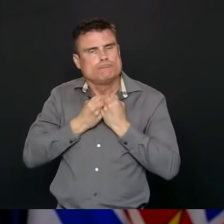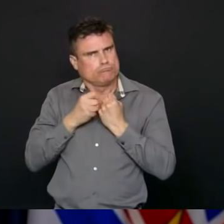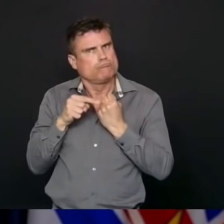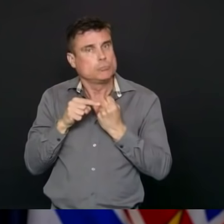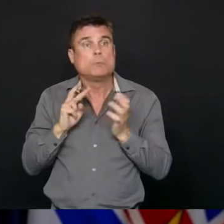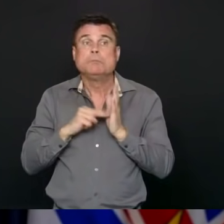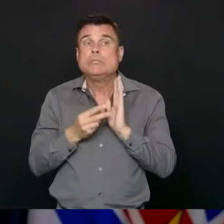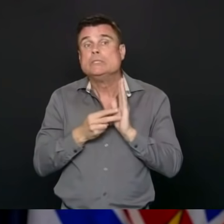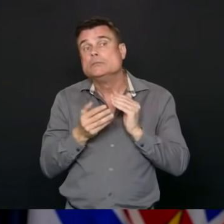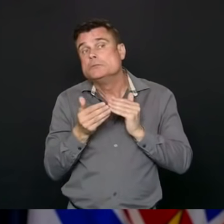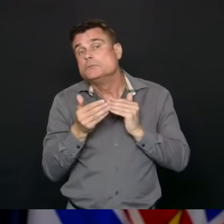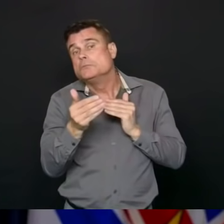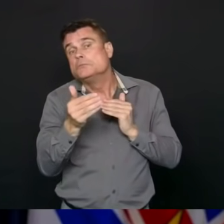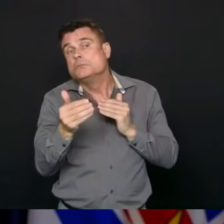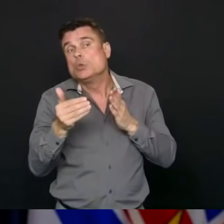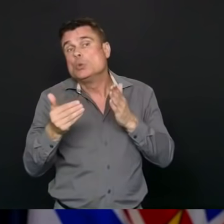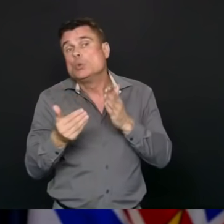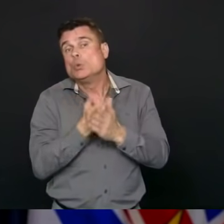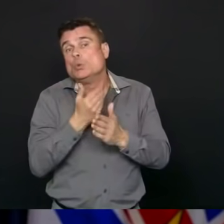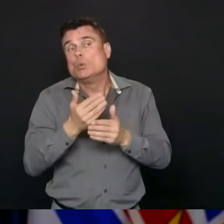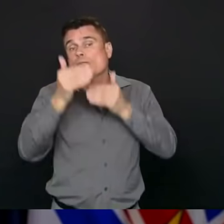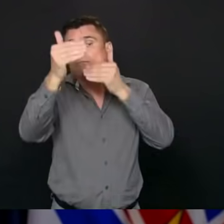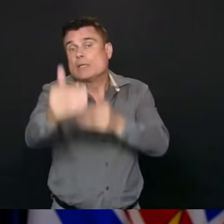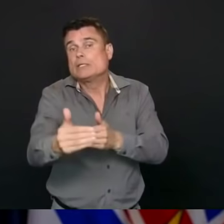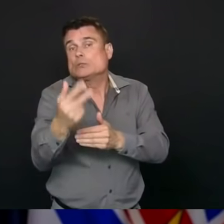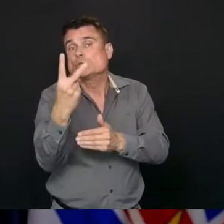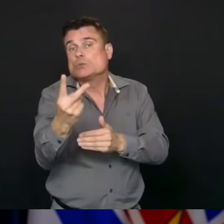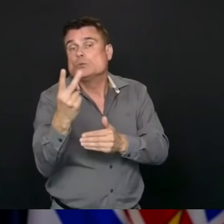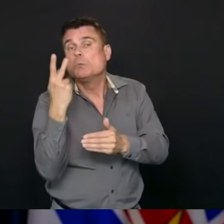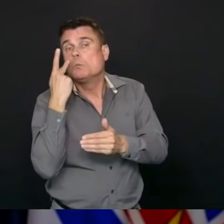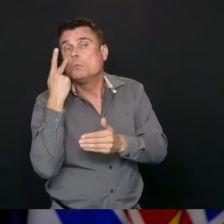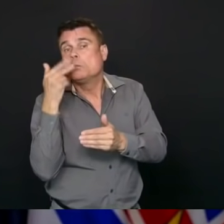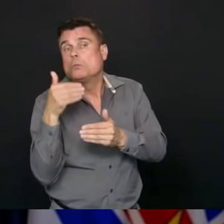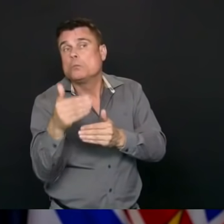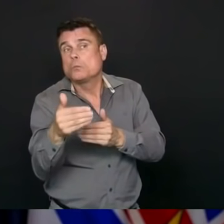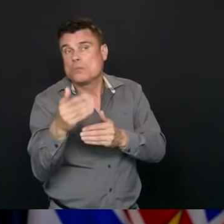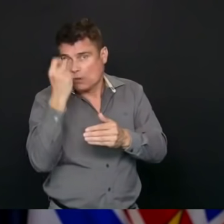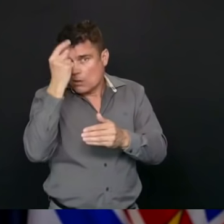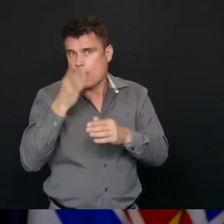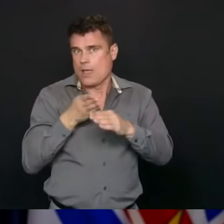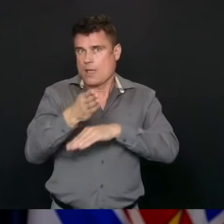comes after the May long weekend, it means we can continue together